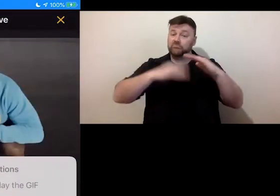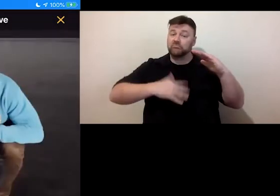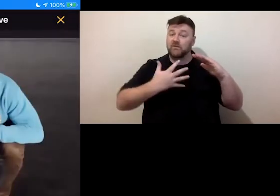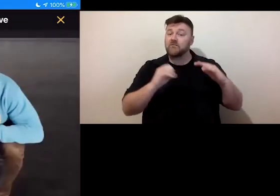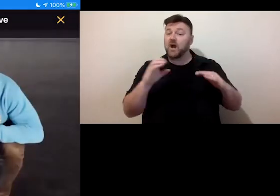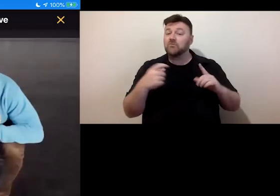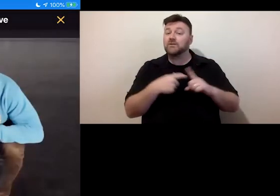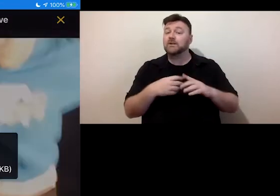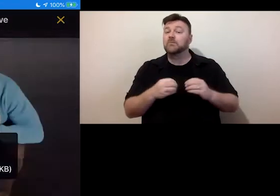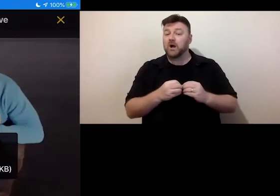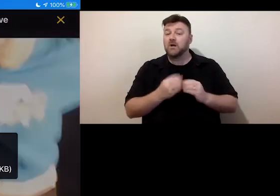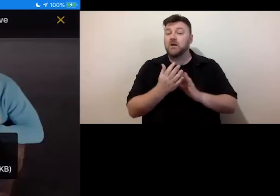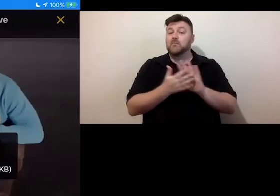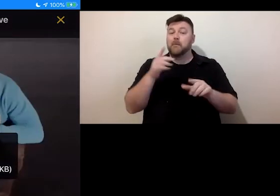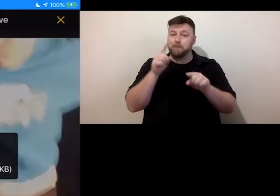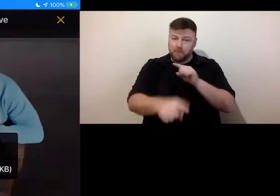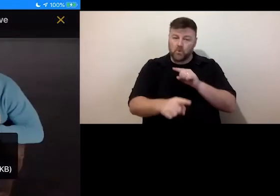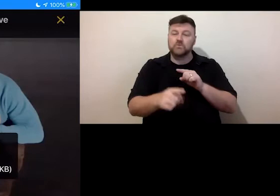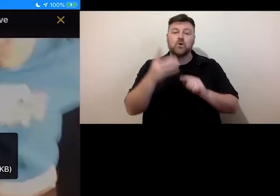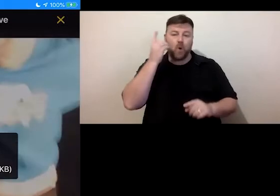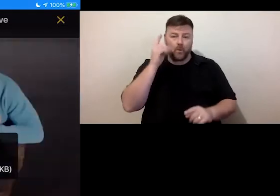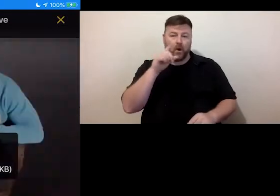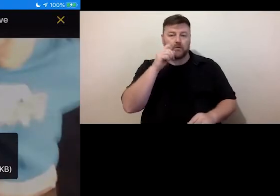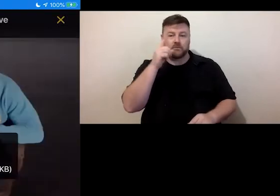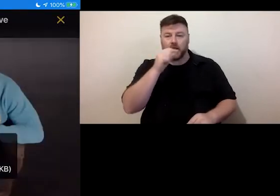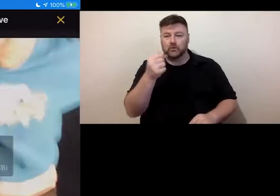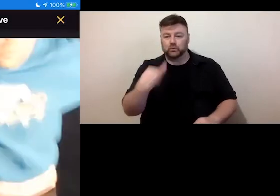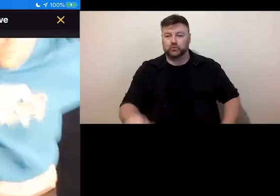means that most kinds of colour screens will be able to get it. And